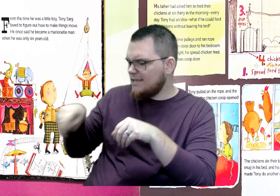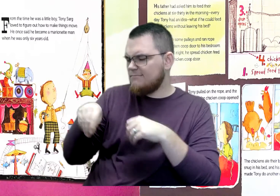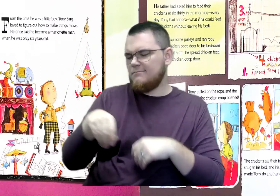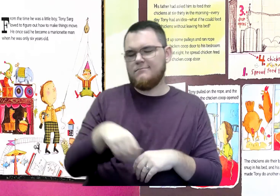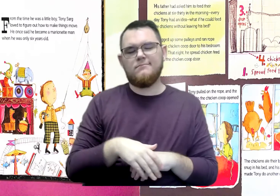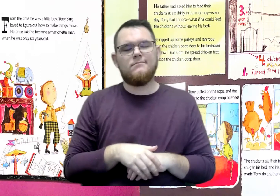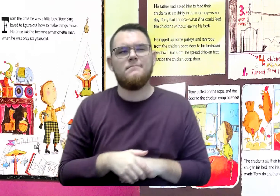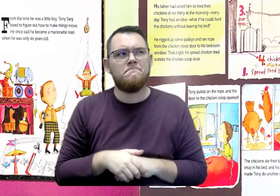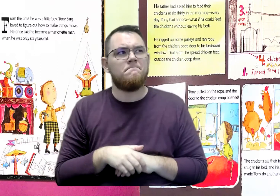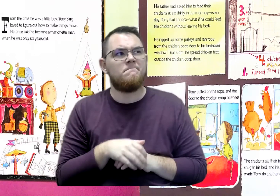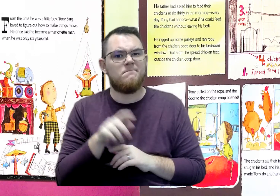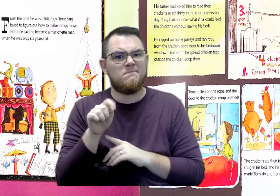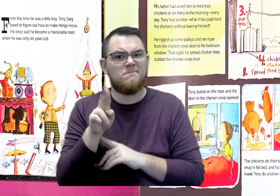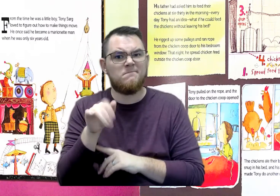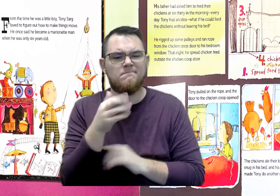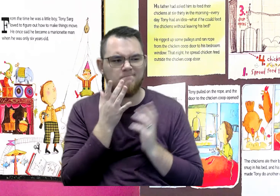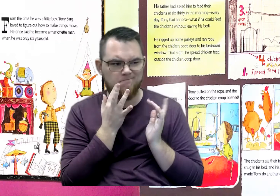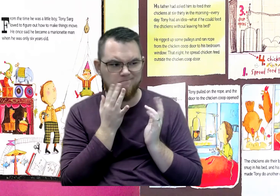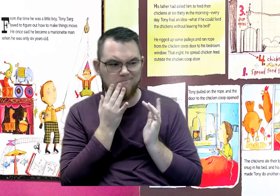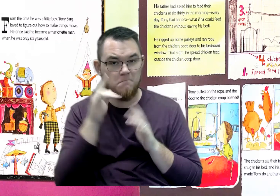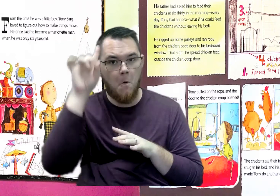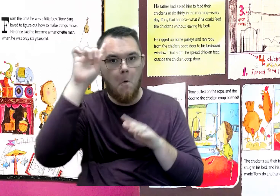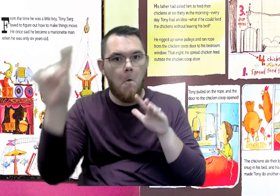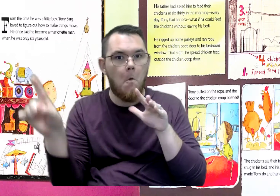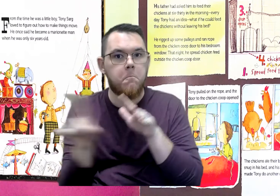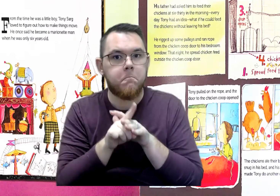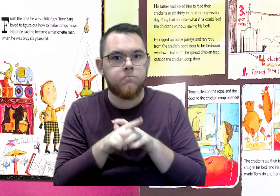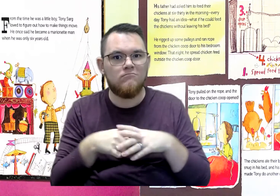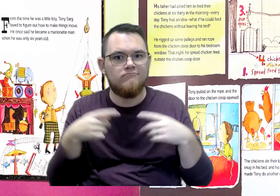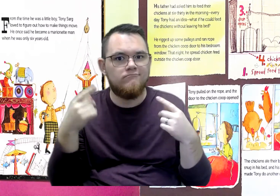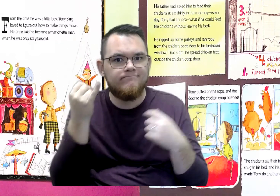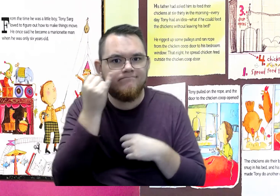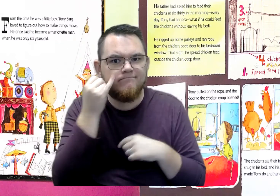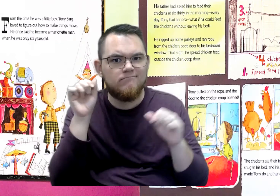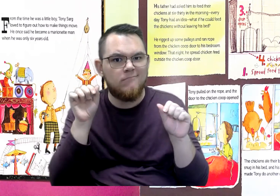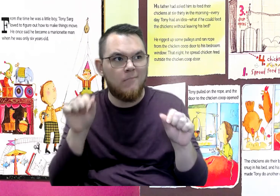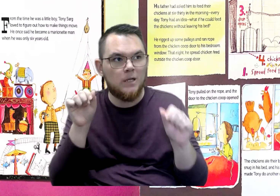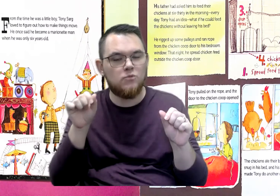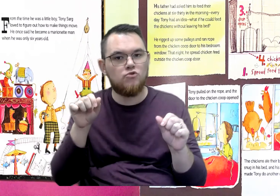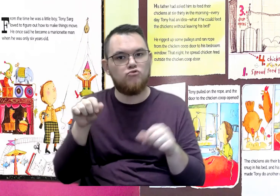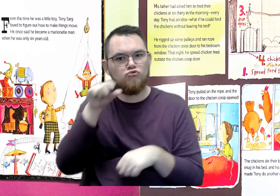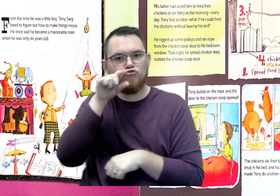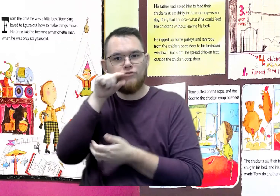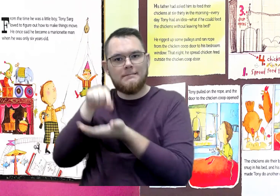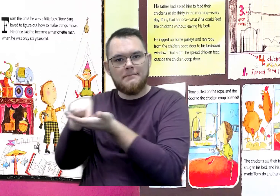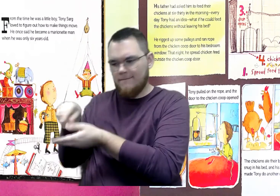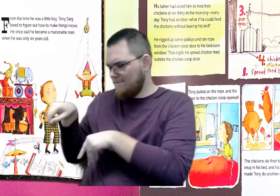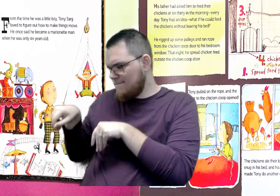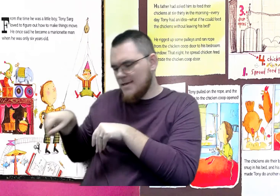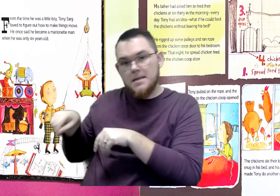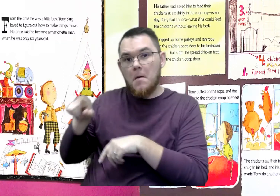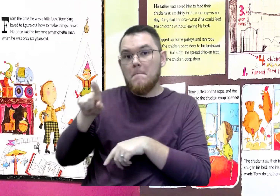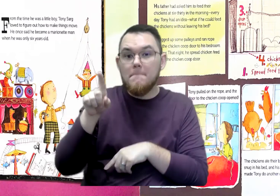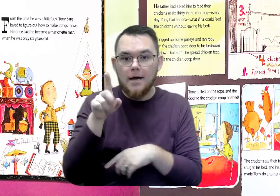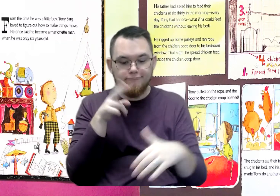Tony had an idea— what if he could feed the chickens without leaving his bed?